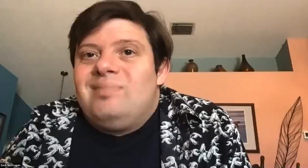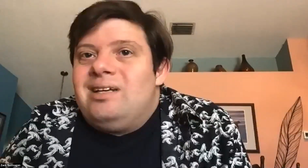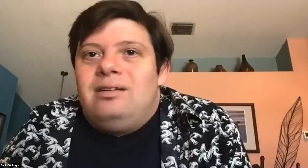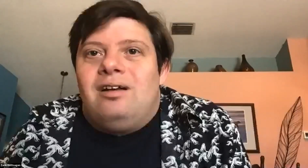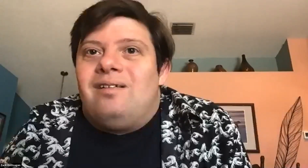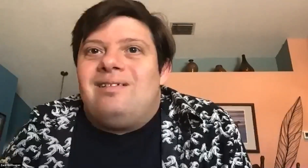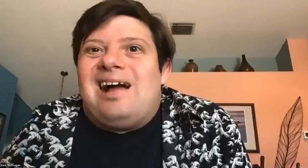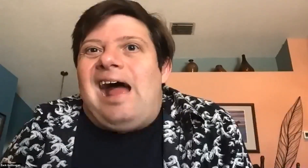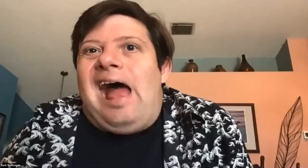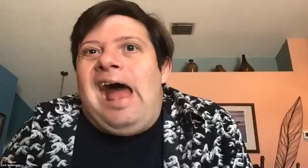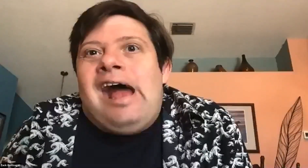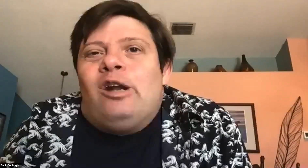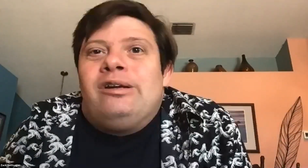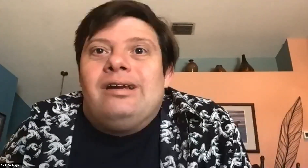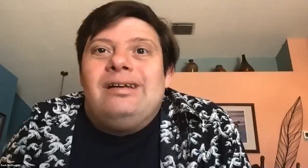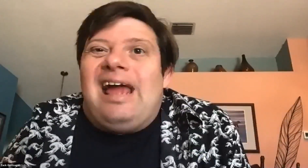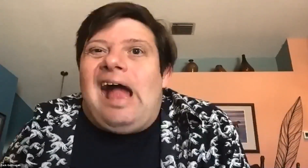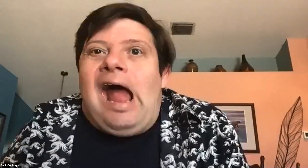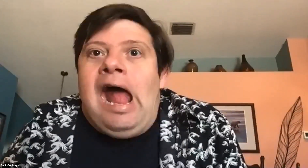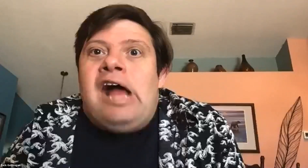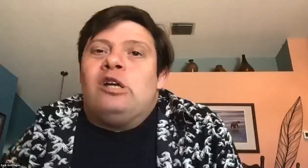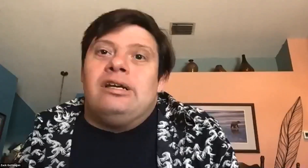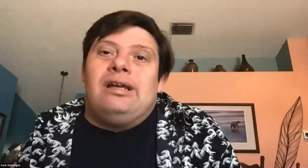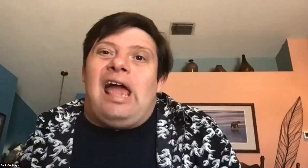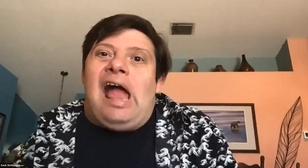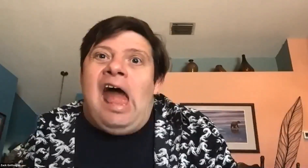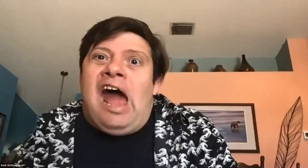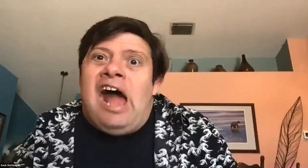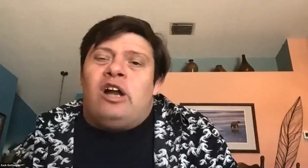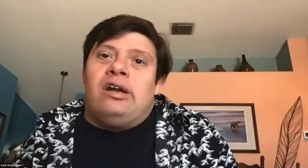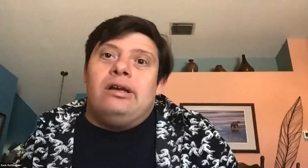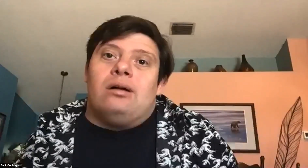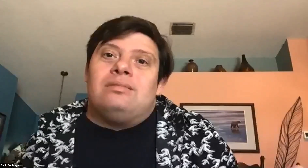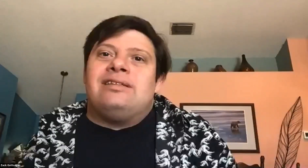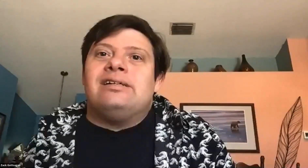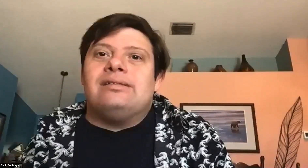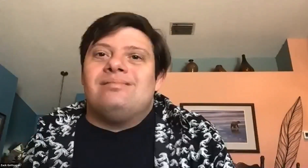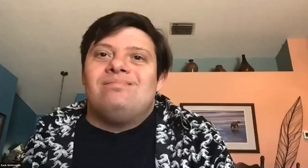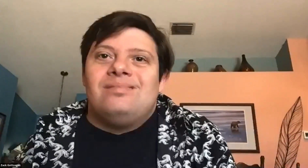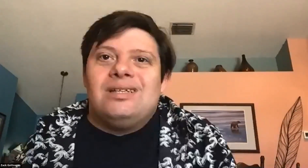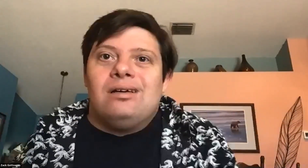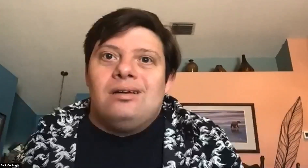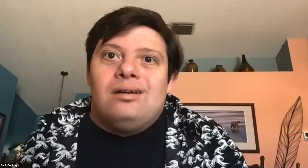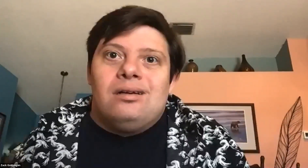aspirations besides acting? No.